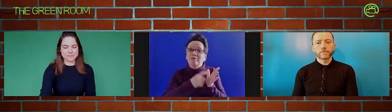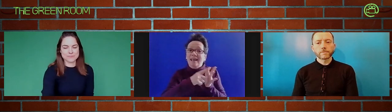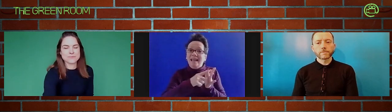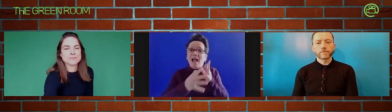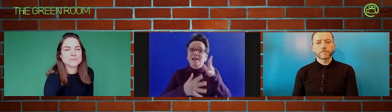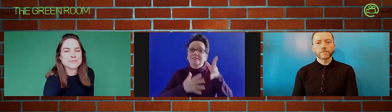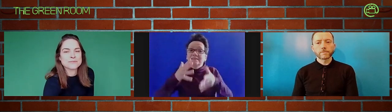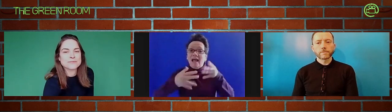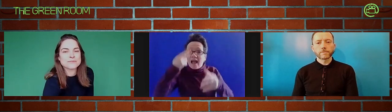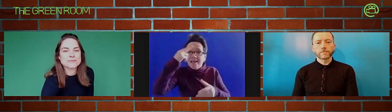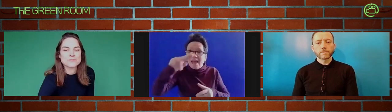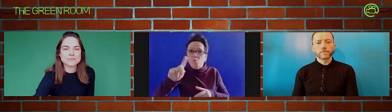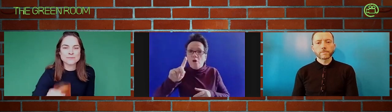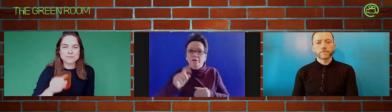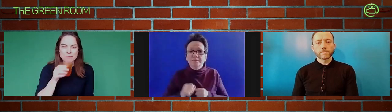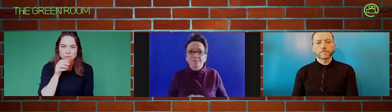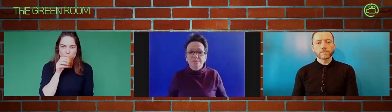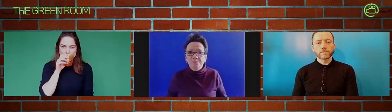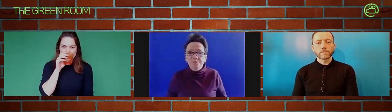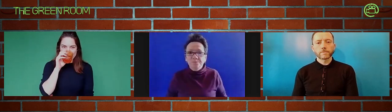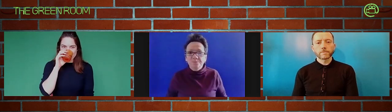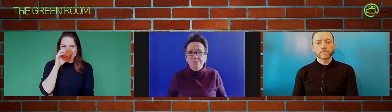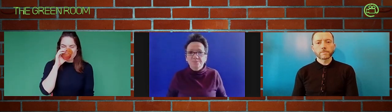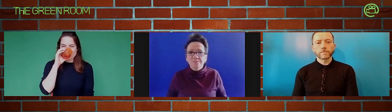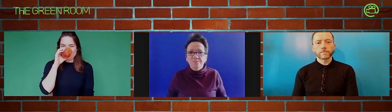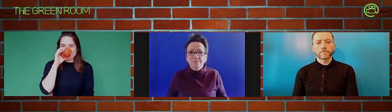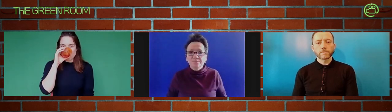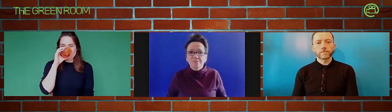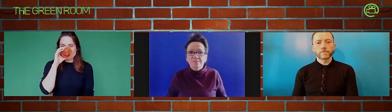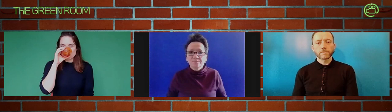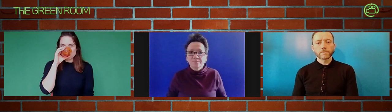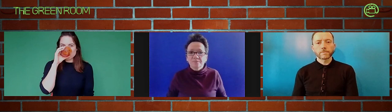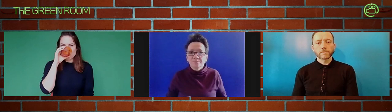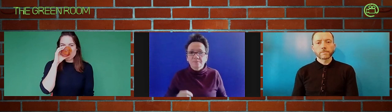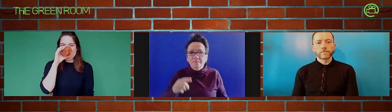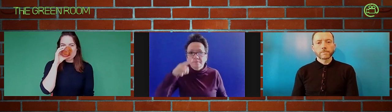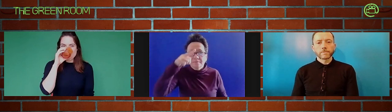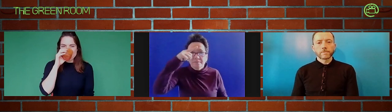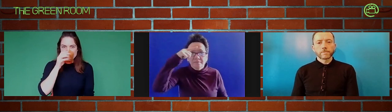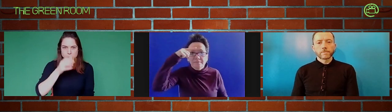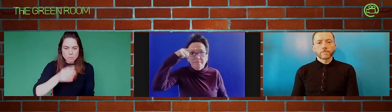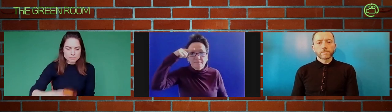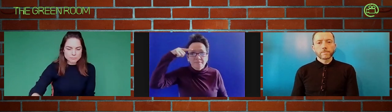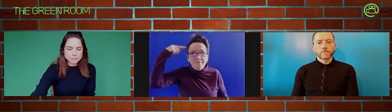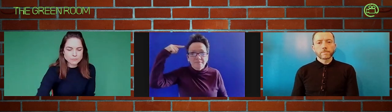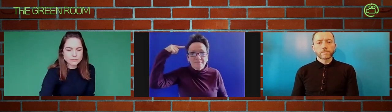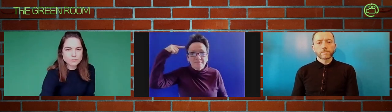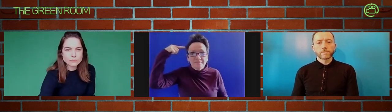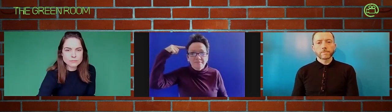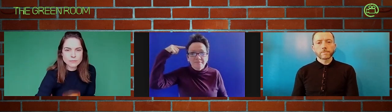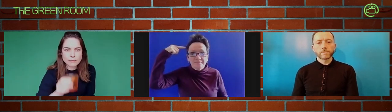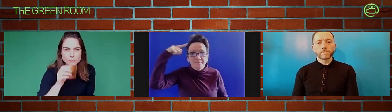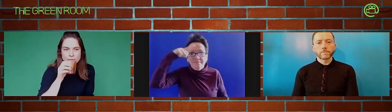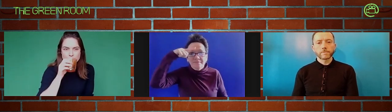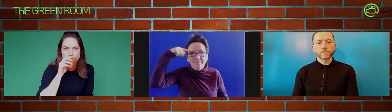is my right index finger going above my eyebrow and my fringe. it represents my fringe or my eyeliner when I can be bothered to wear